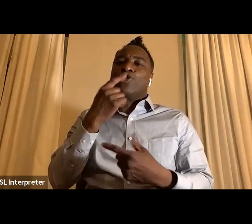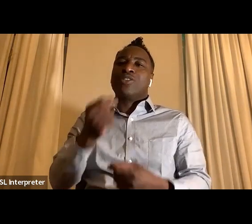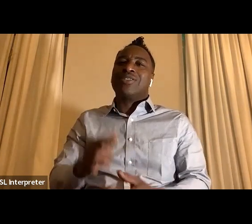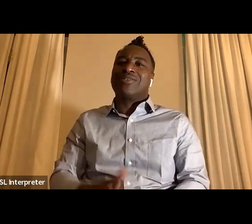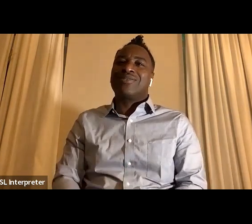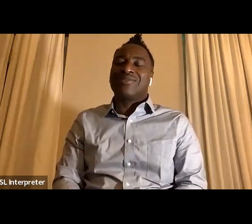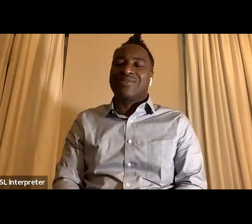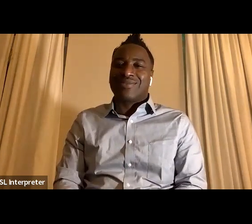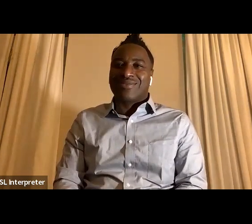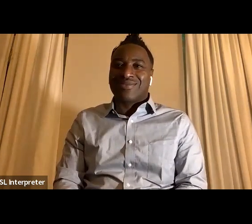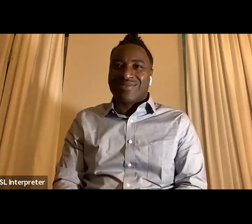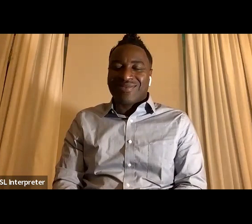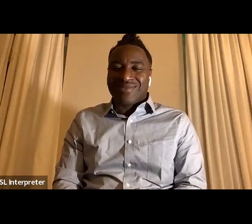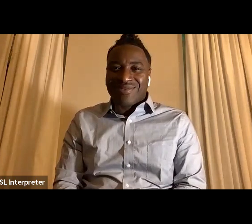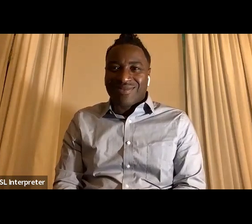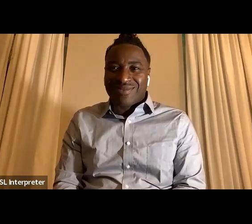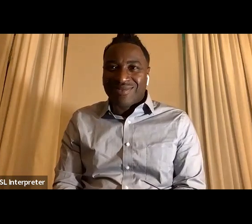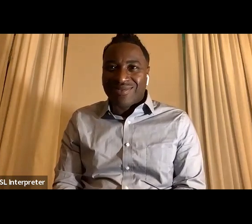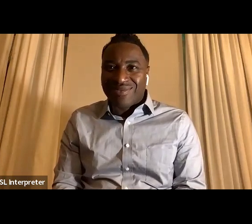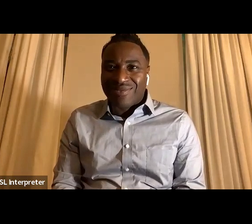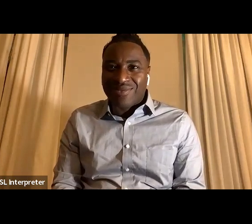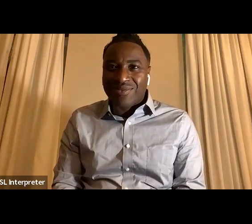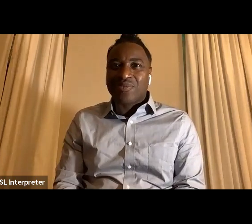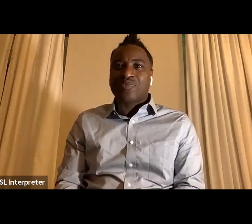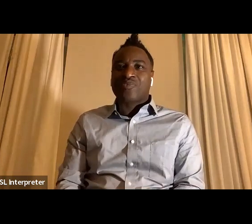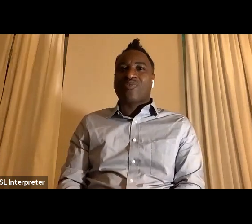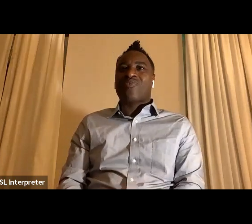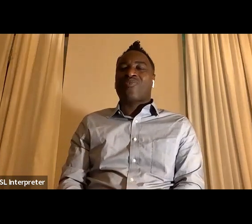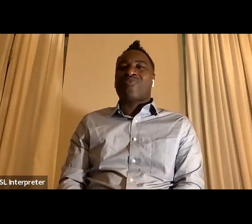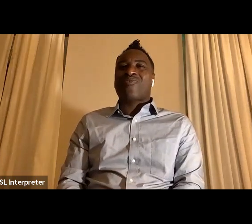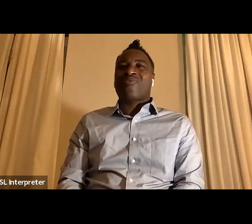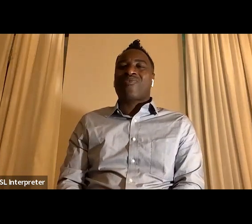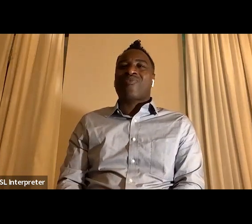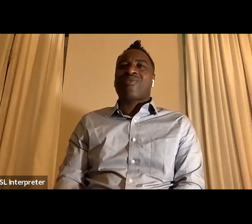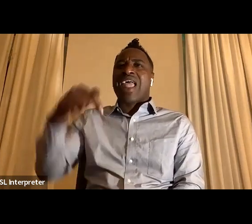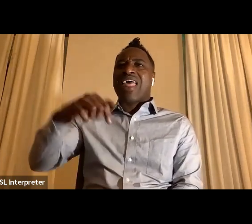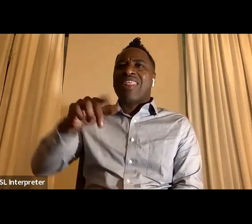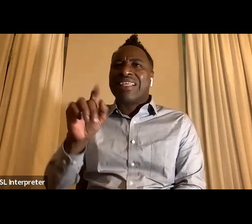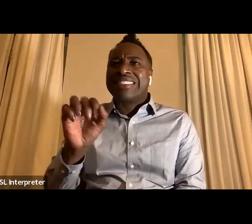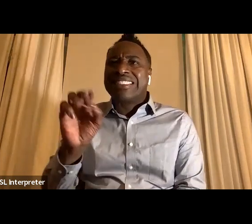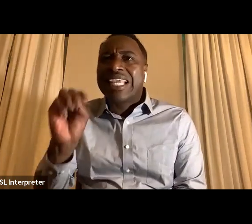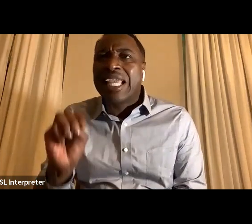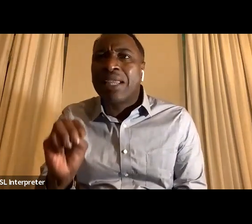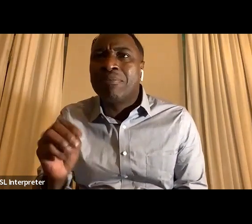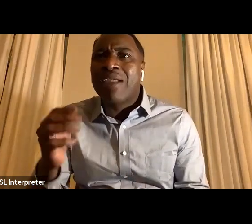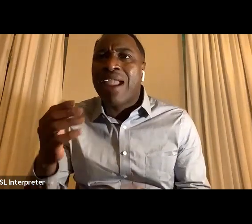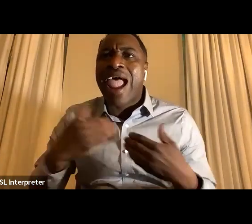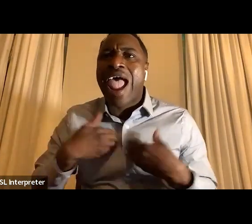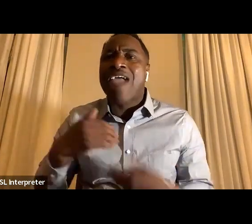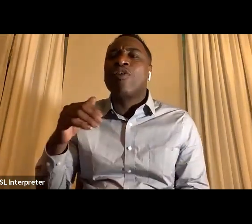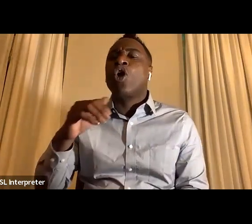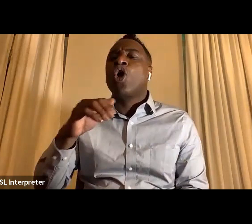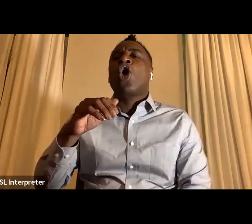Alexia I was wondering if I can ask a question, please. I find this actually a really interesting transition to talk a little bit